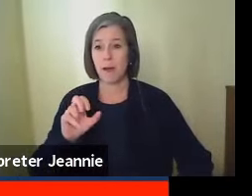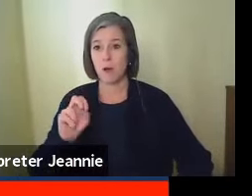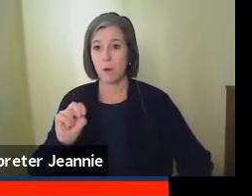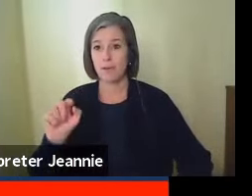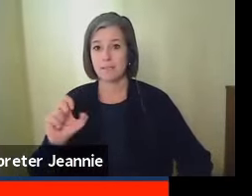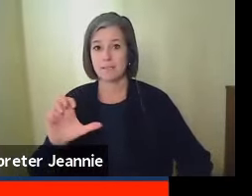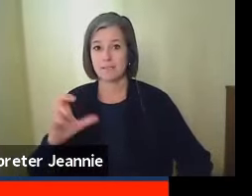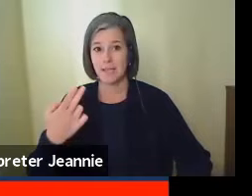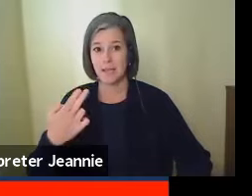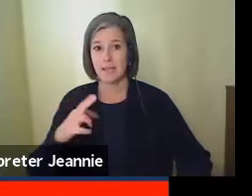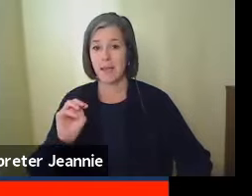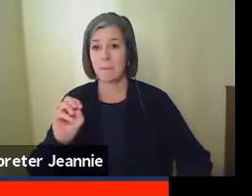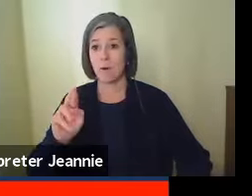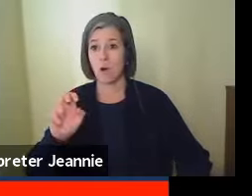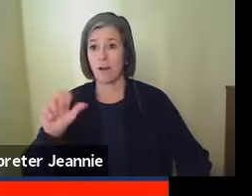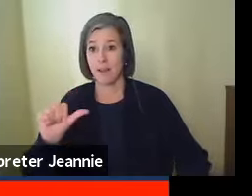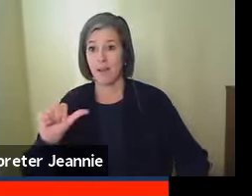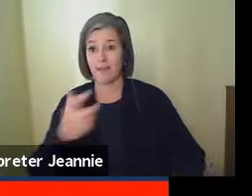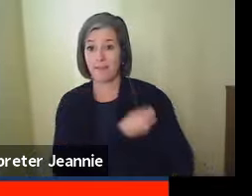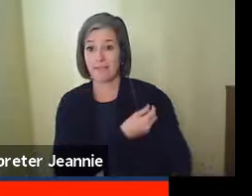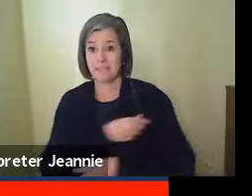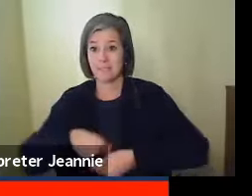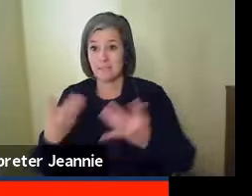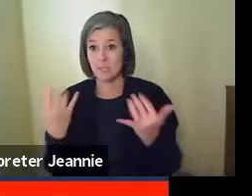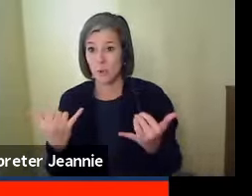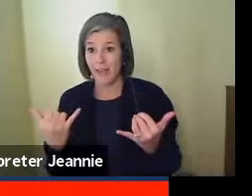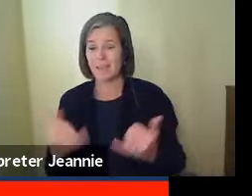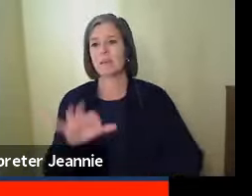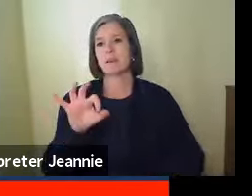is being deployed today is 95% effective in preventing COVID-19